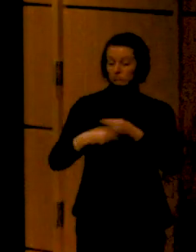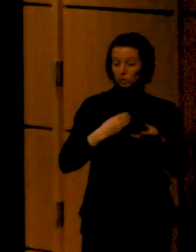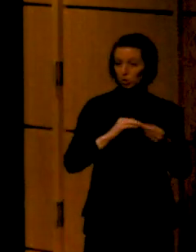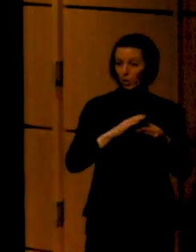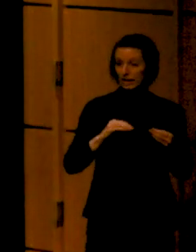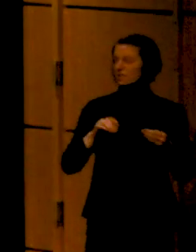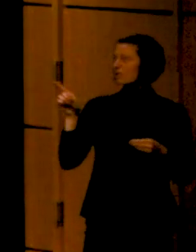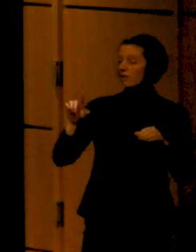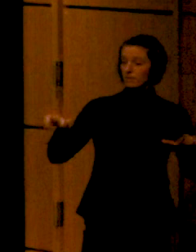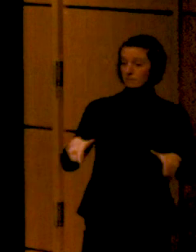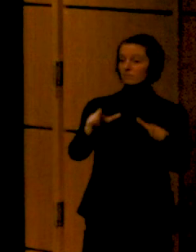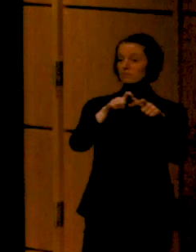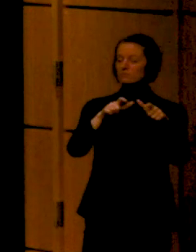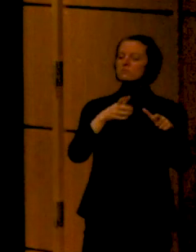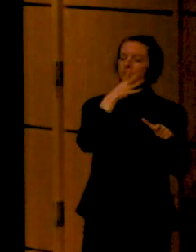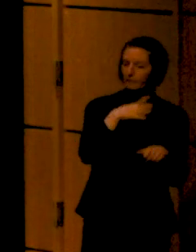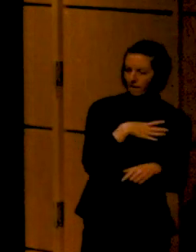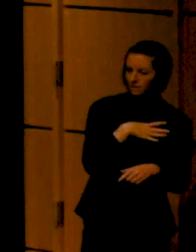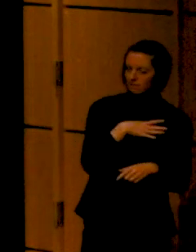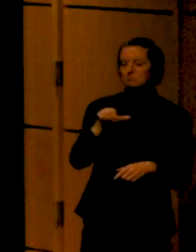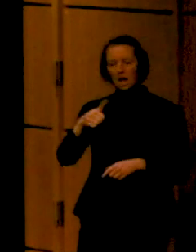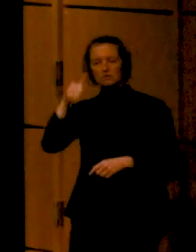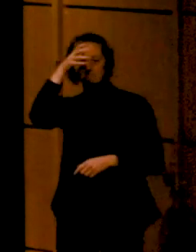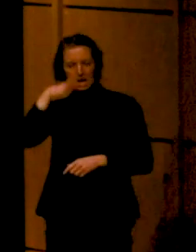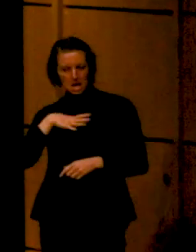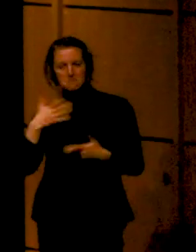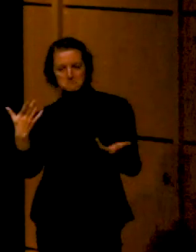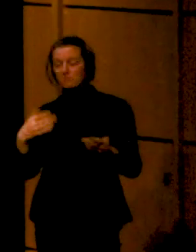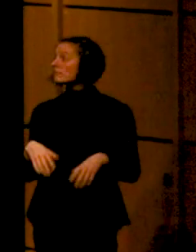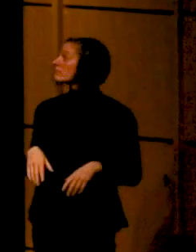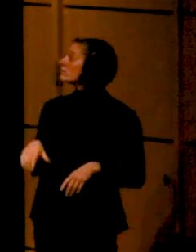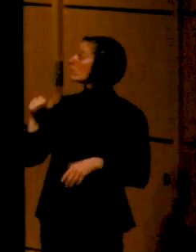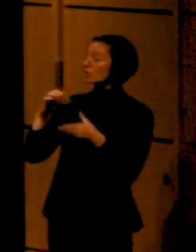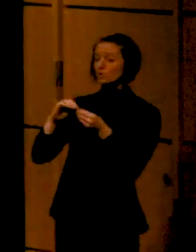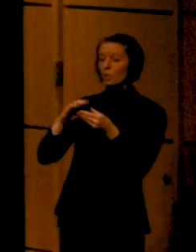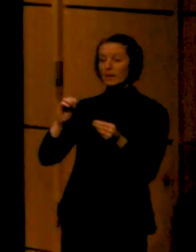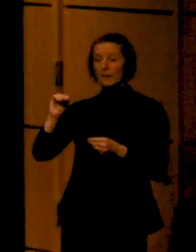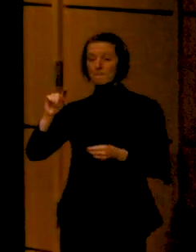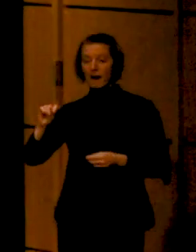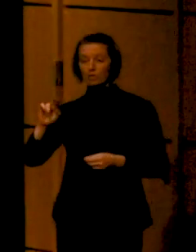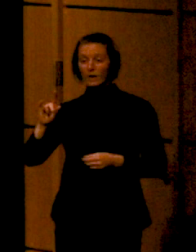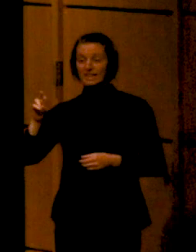In some one version of the stories, Rainier is the husband and St. Helens is the wife